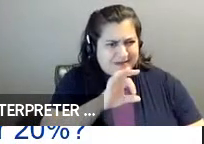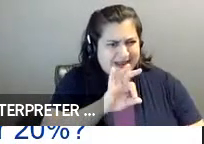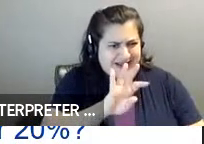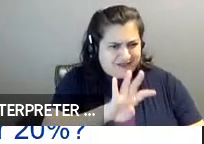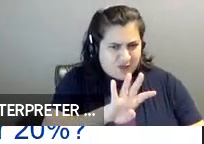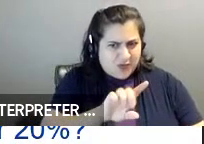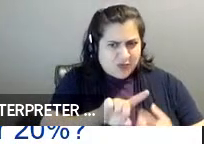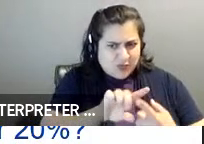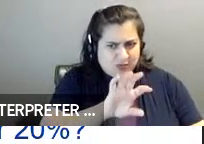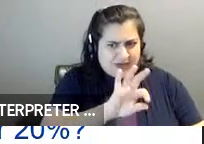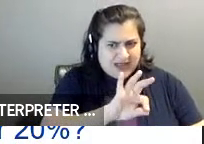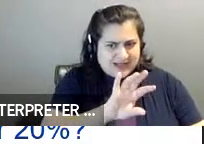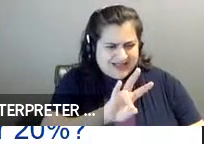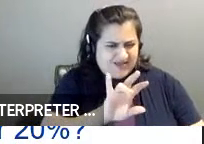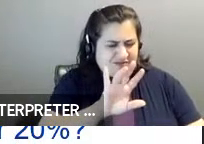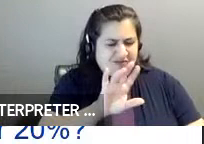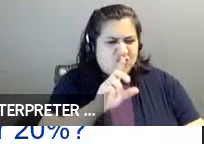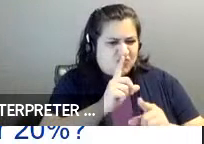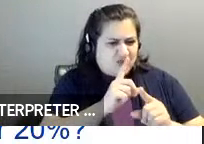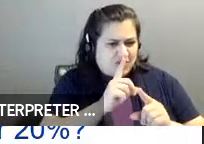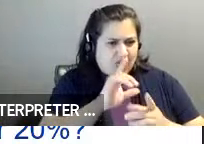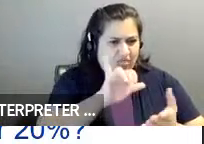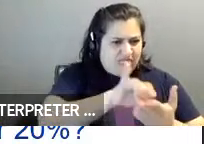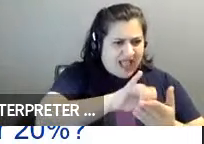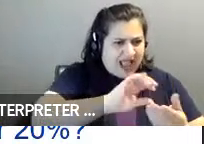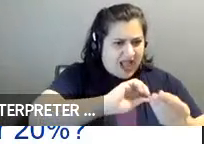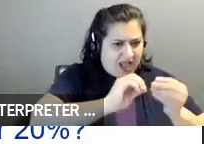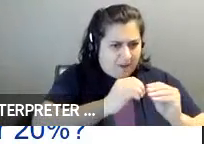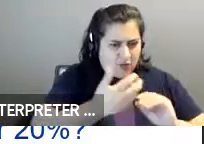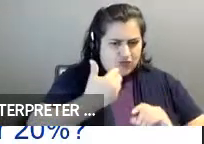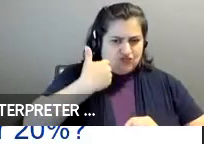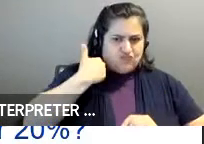We had 8.8% power wheelchair users in that national survey.